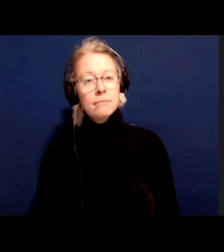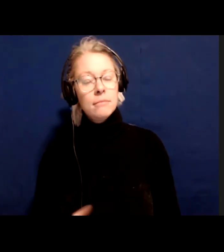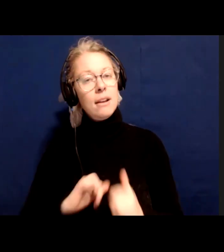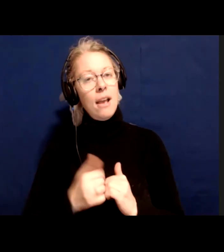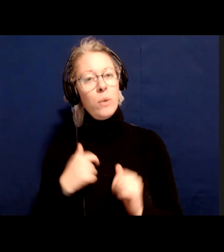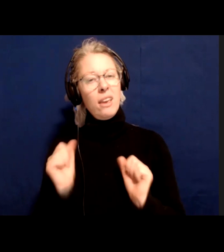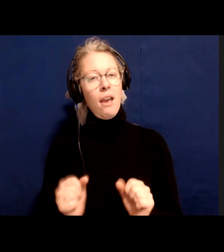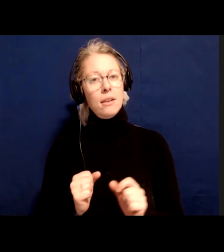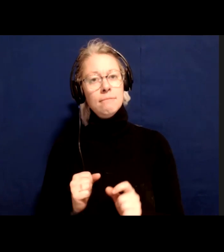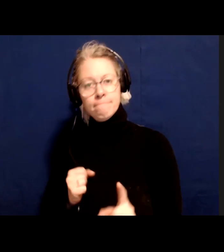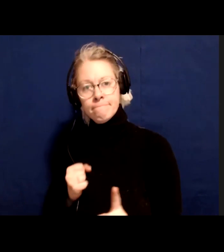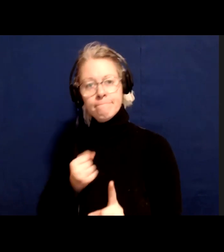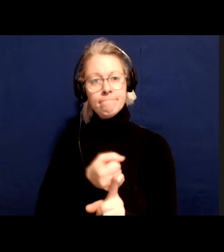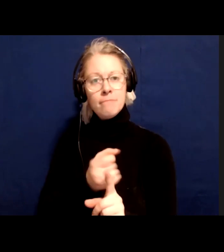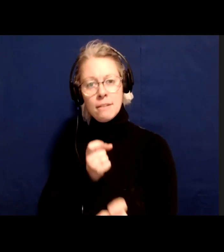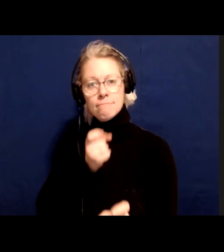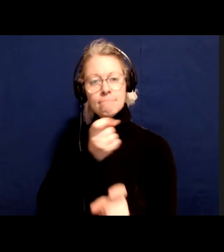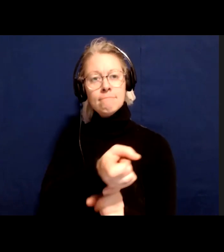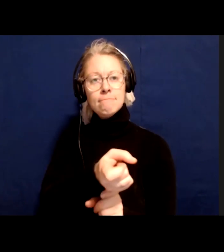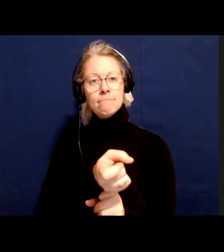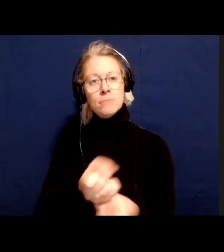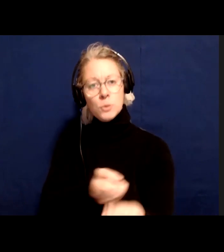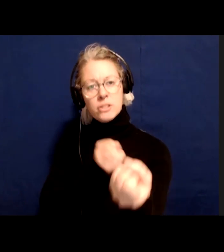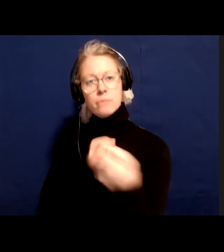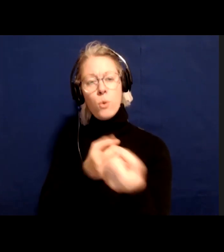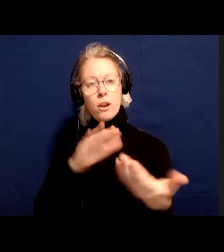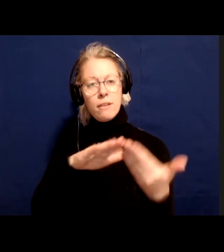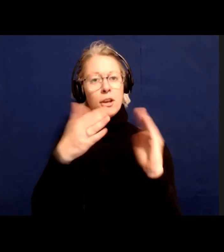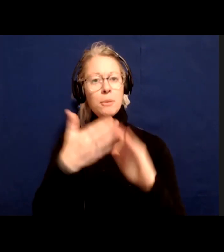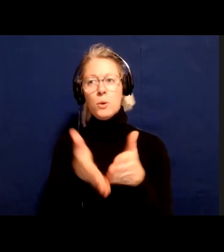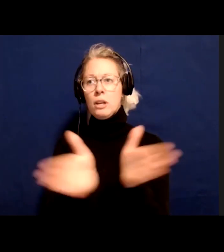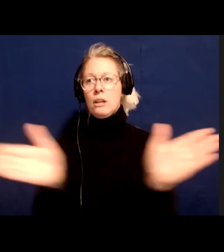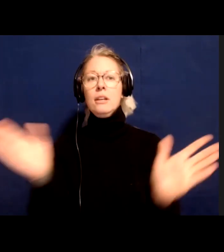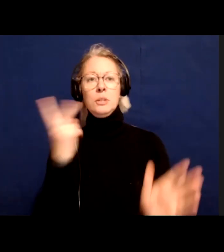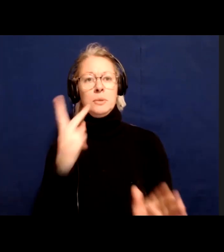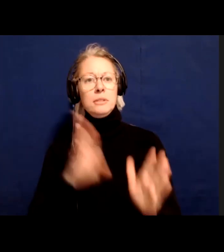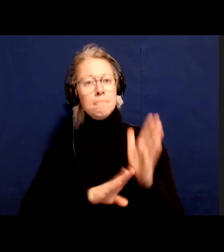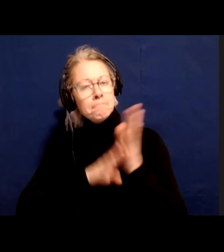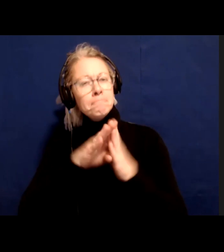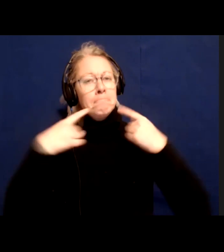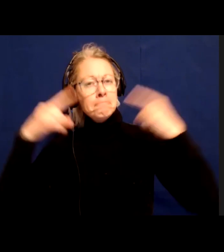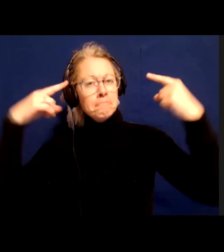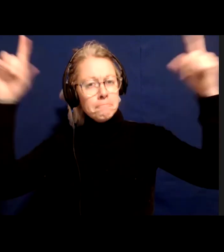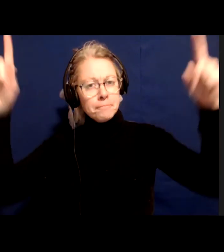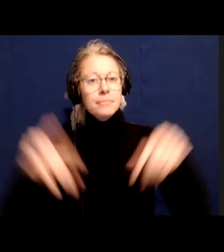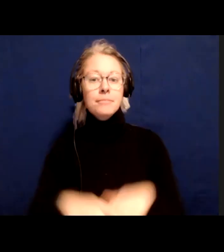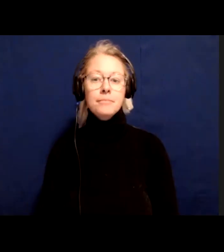the things that we aspire for the communities and the cities that we all want to live in and be a part of?